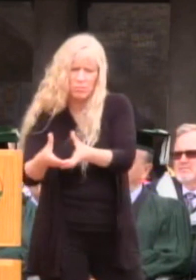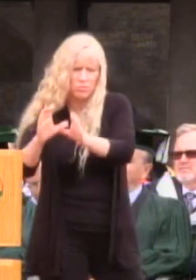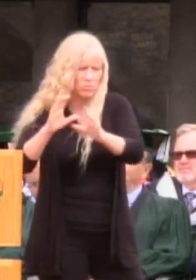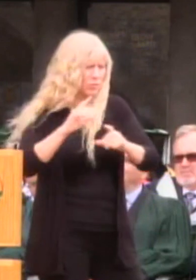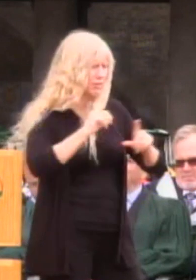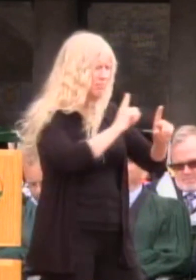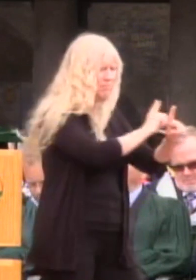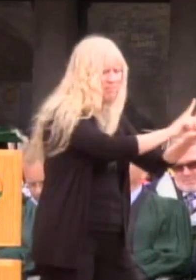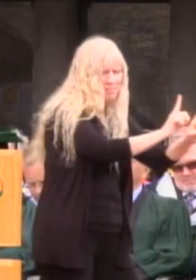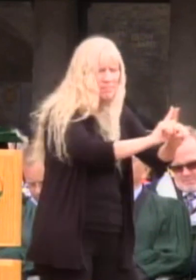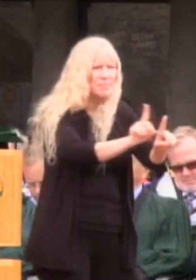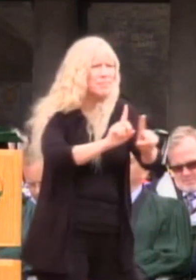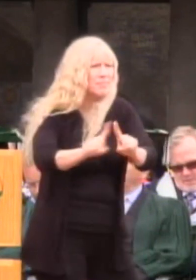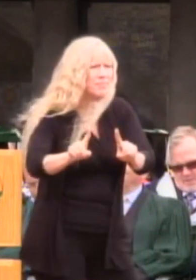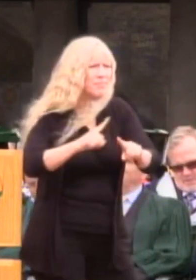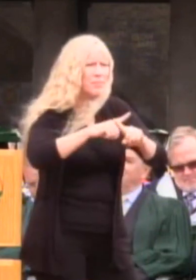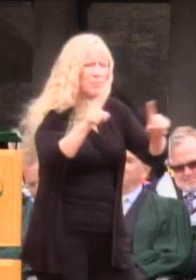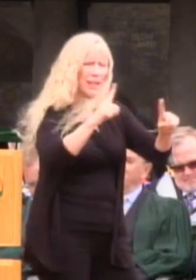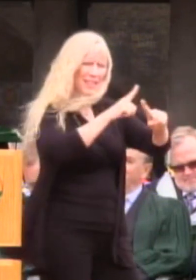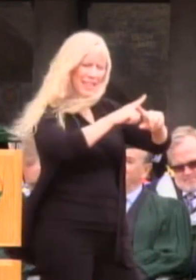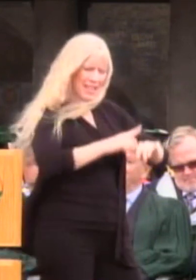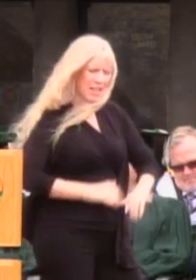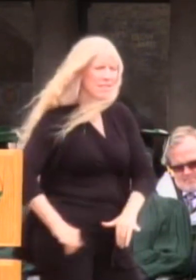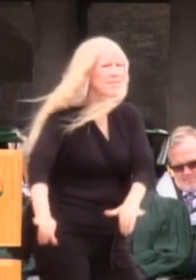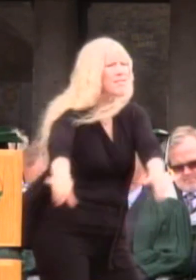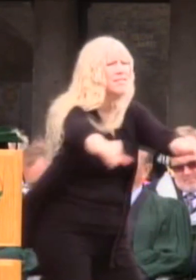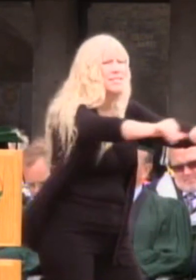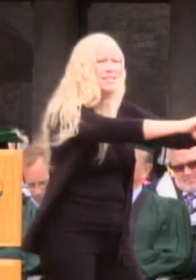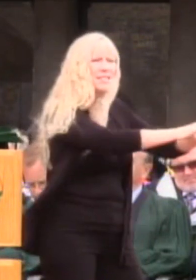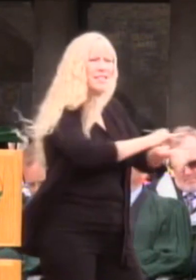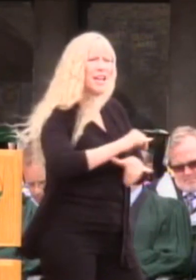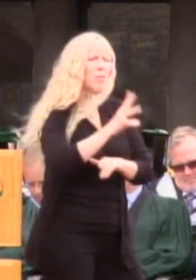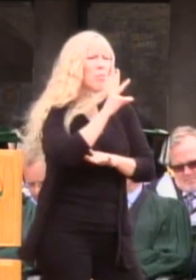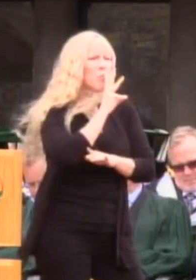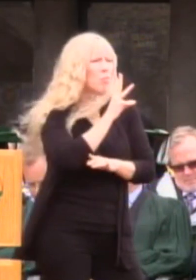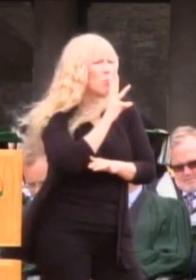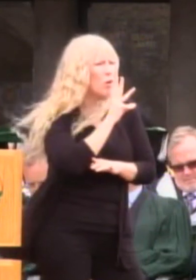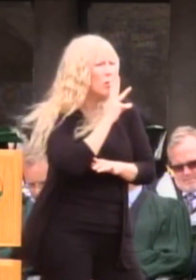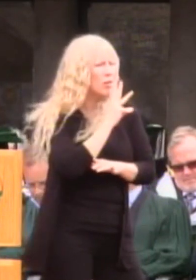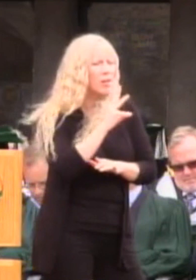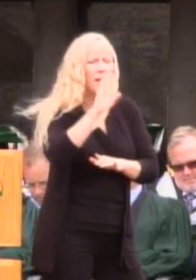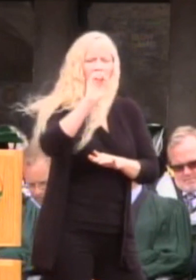all drawing on the same water that is the ethical values that make us all humans sharing